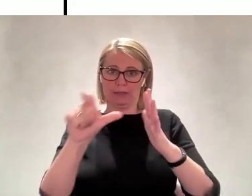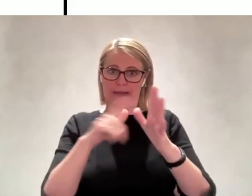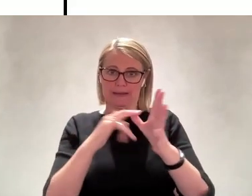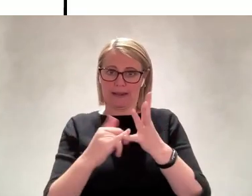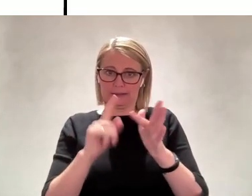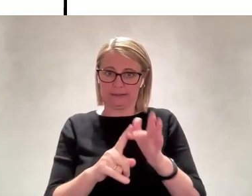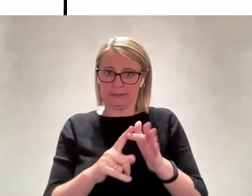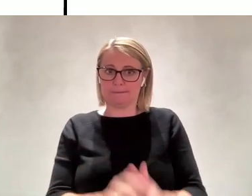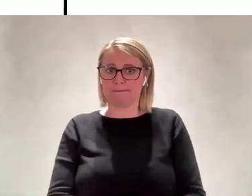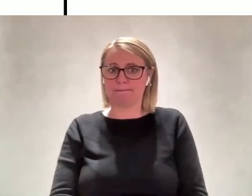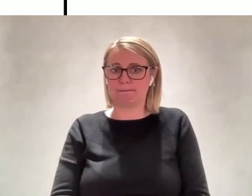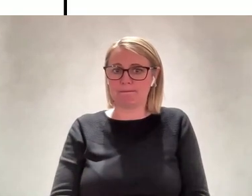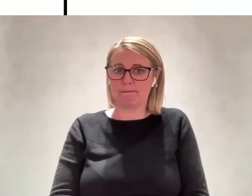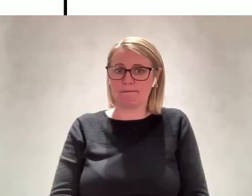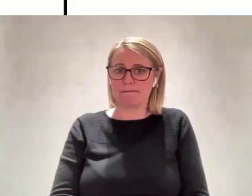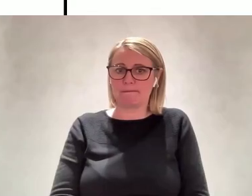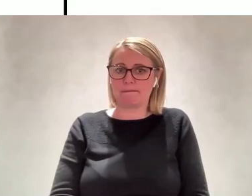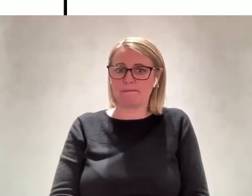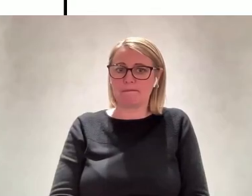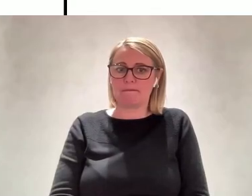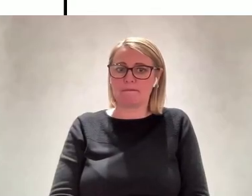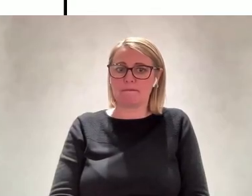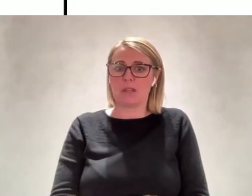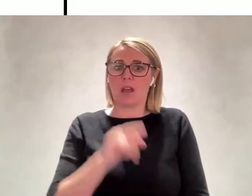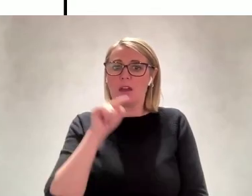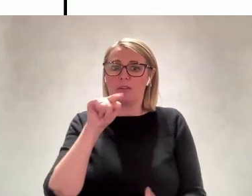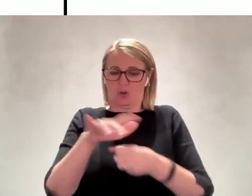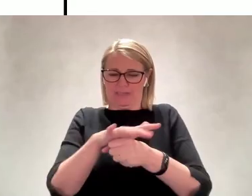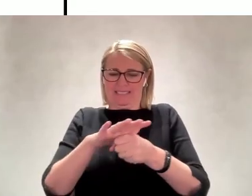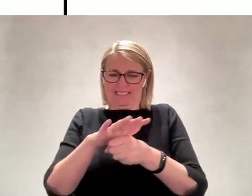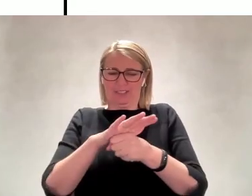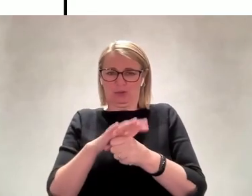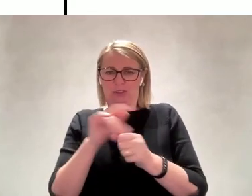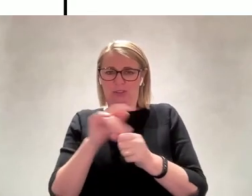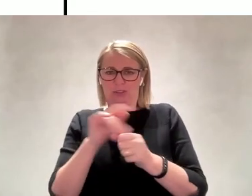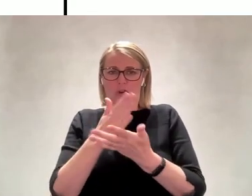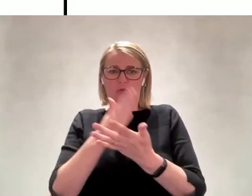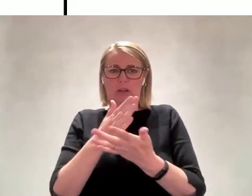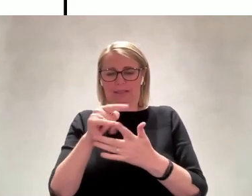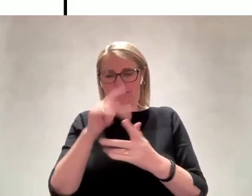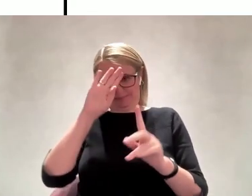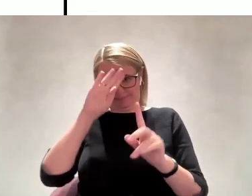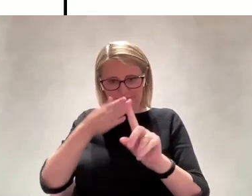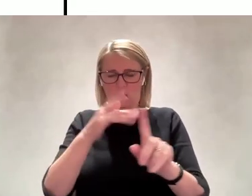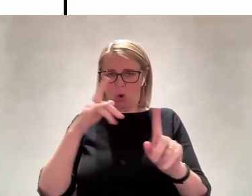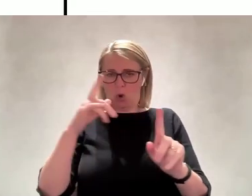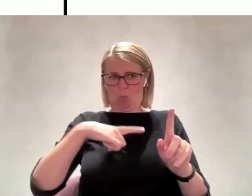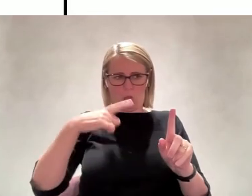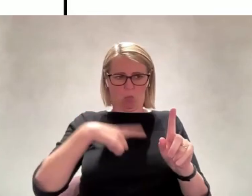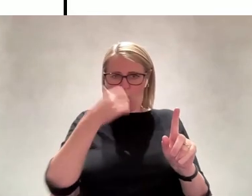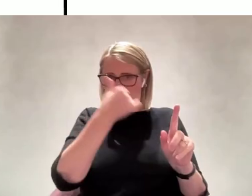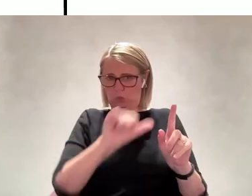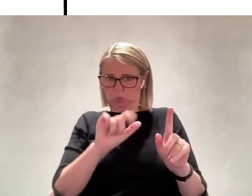every AI use case, sorry. And those sections really get you to articulate what your use case is,